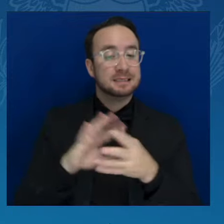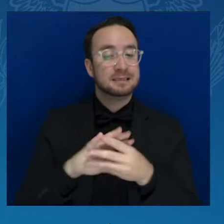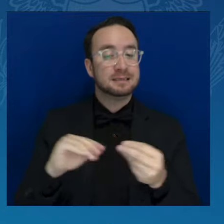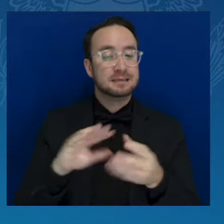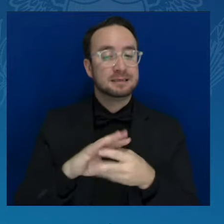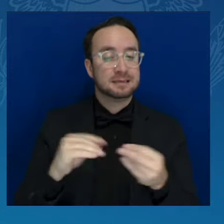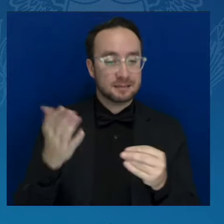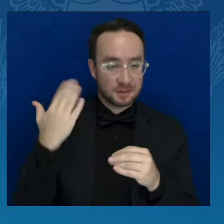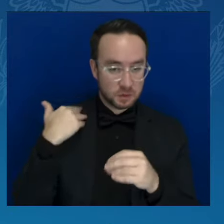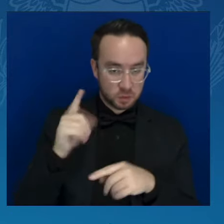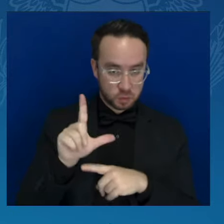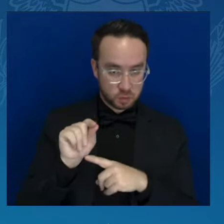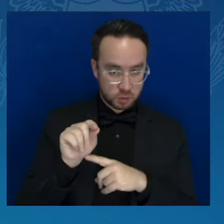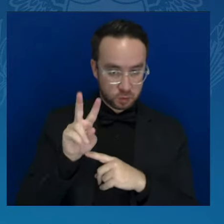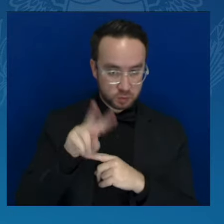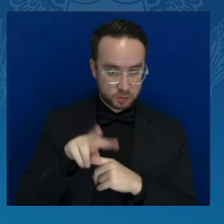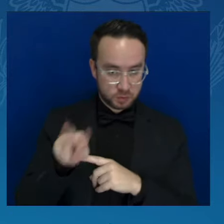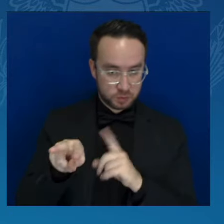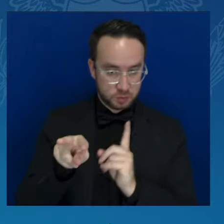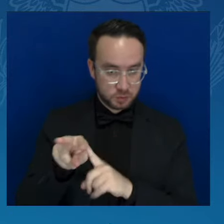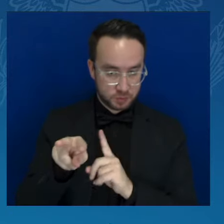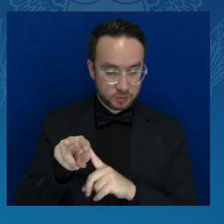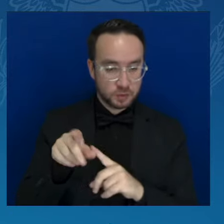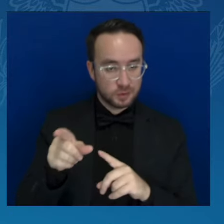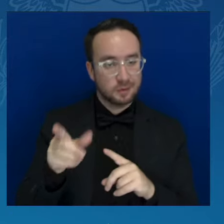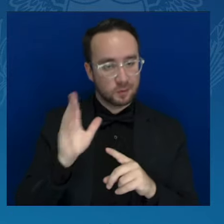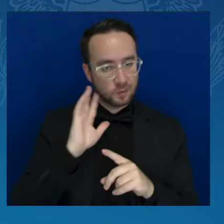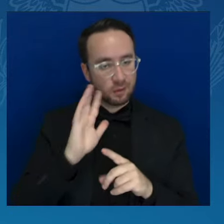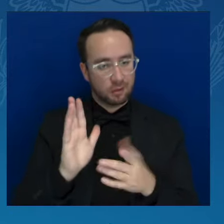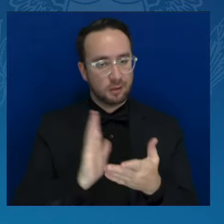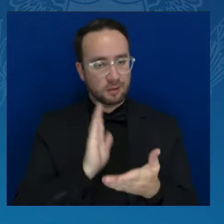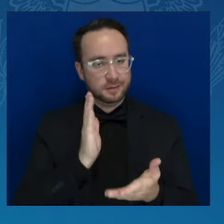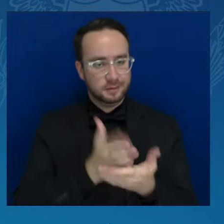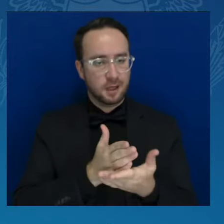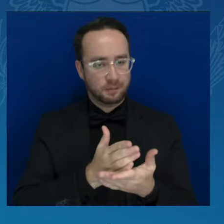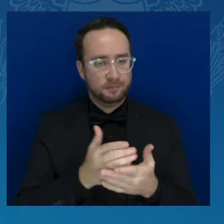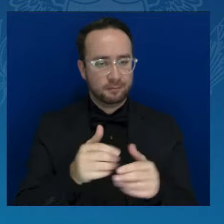Next year, we'll continue our diplomatic efforts to establish this as an international norm.